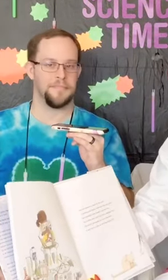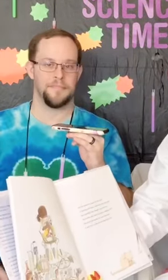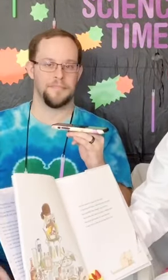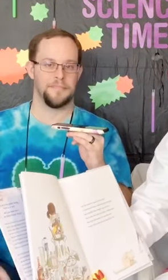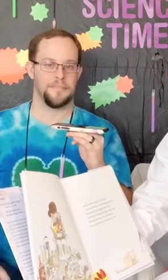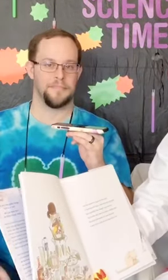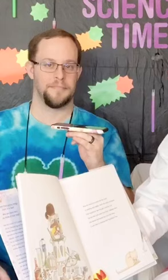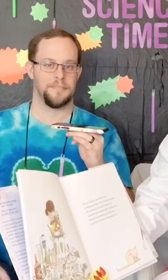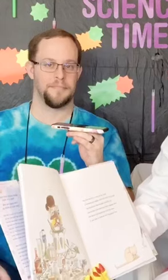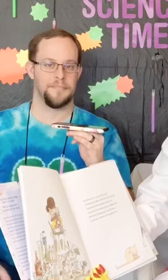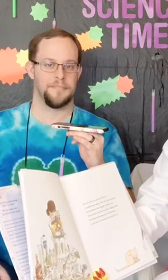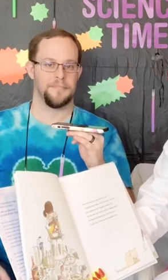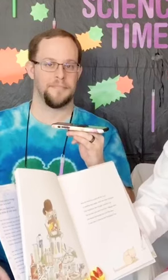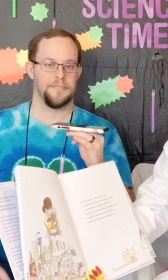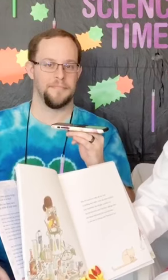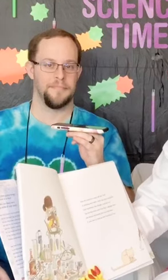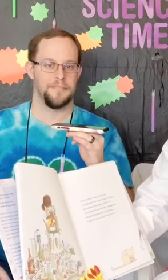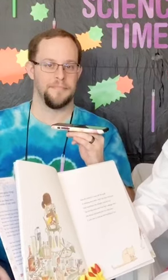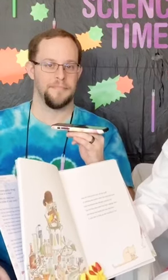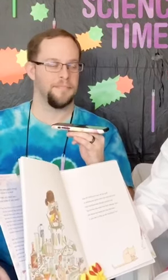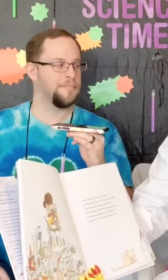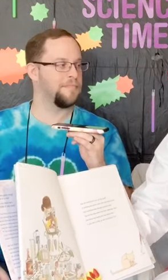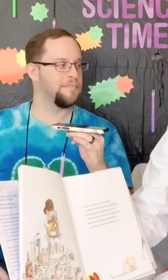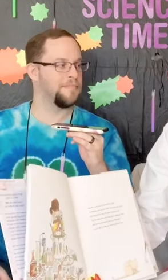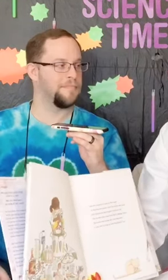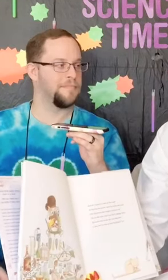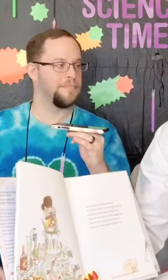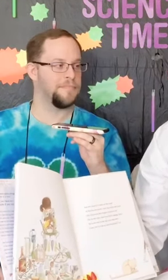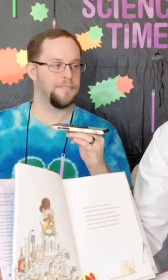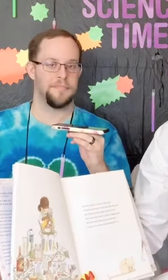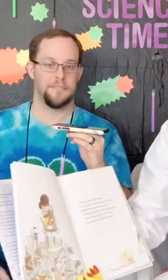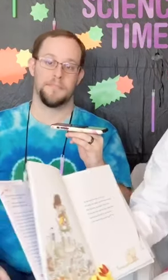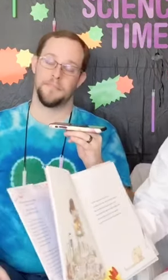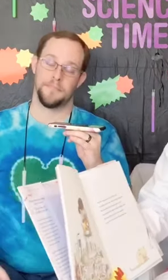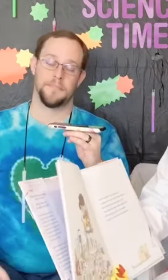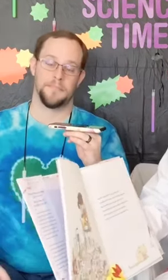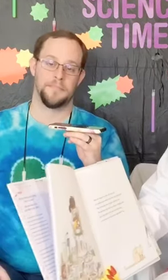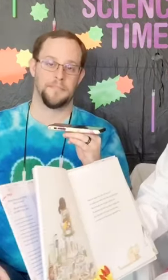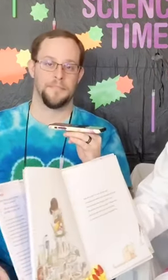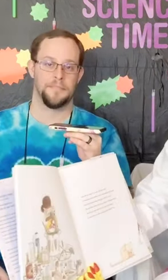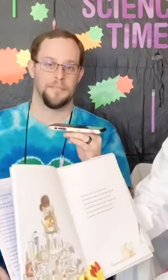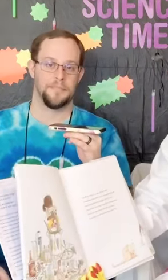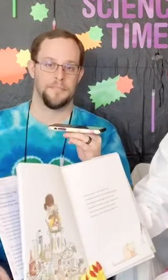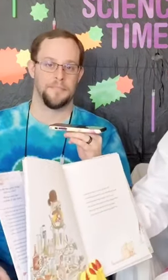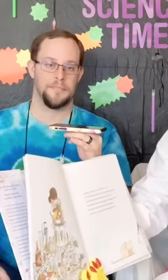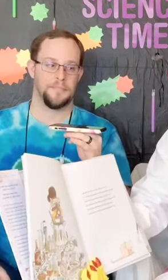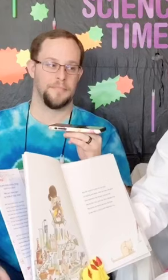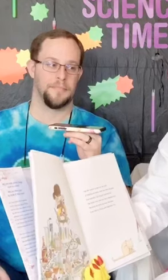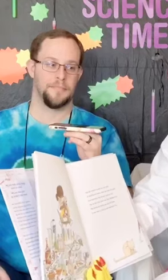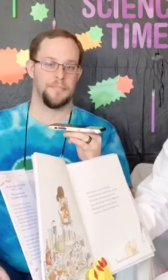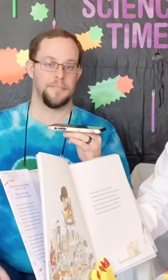of smelling and smells, both the stinky and good. One hypothesis